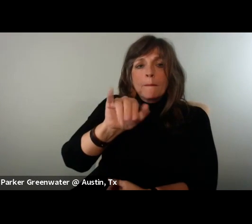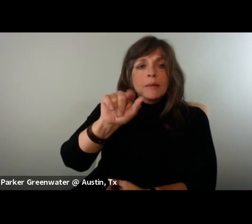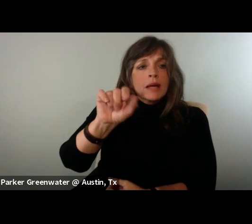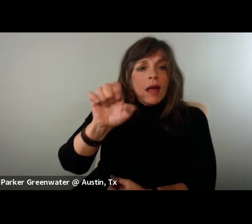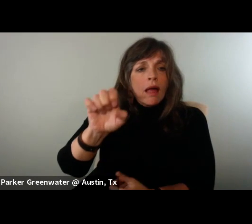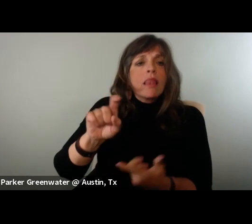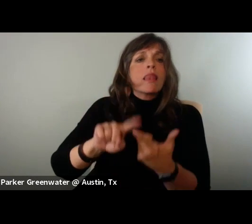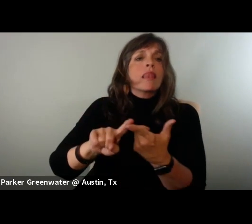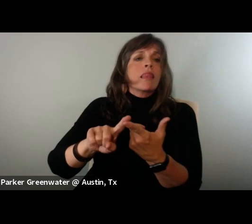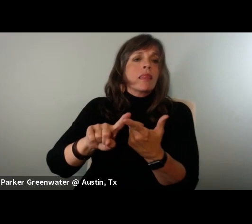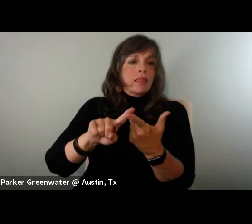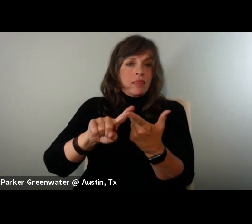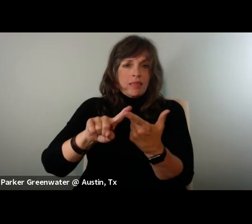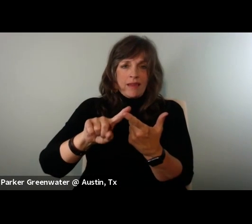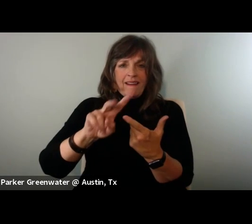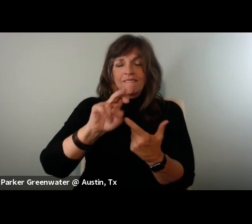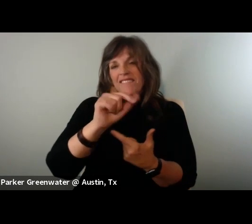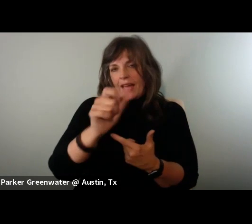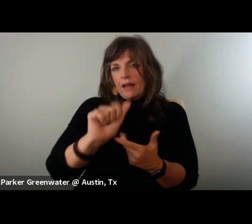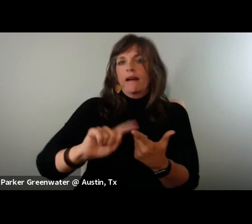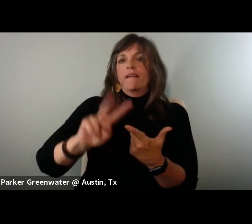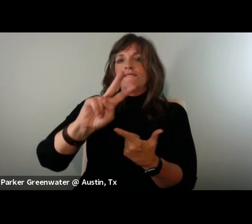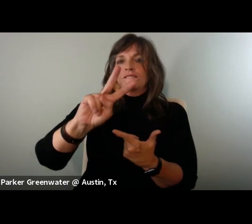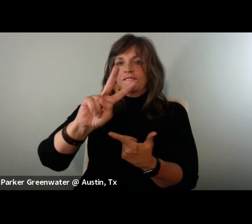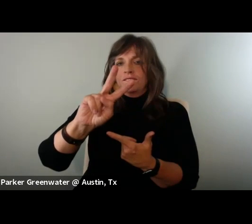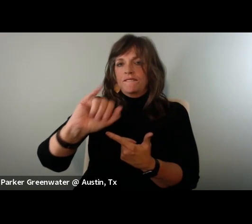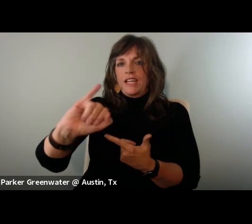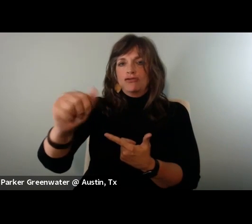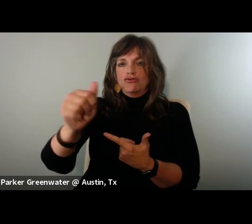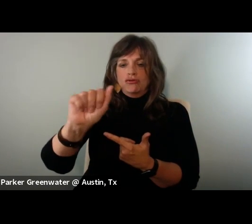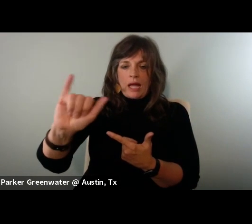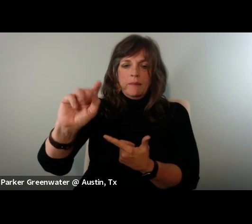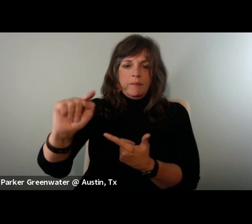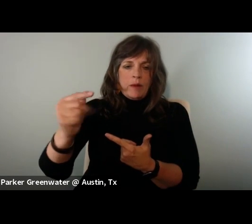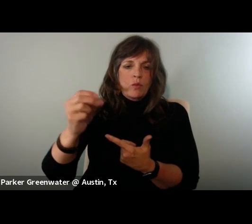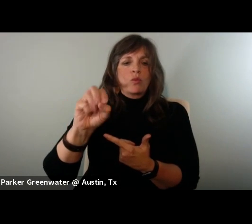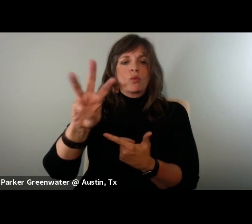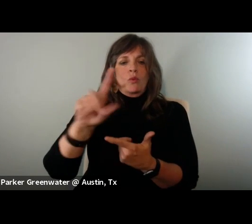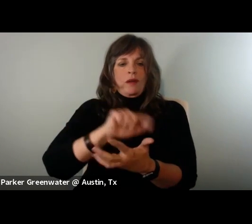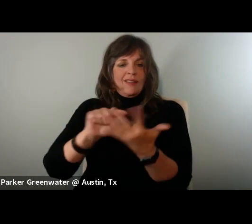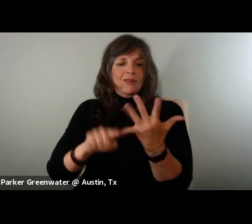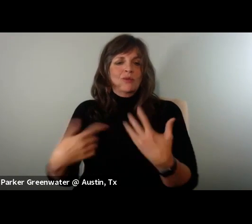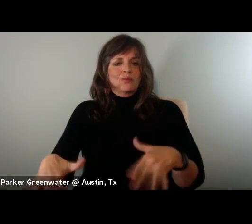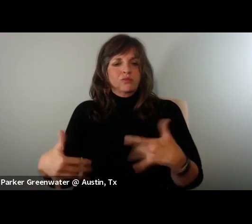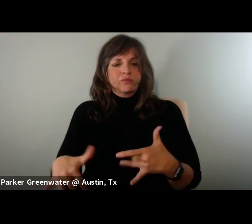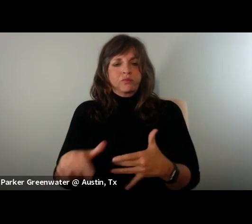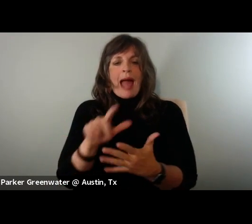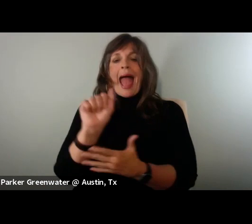and friends would be hard to find. Their efforts, integrity, consistency, and good humor in this moment